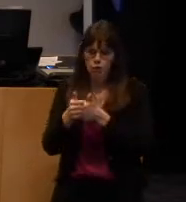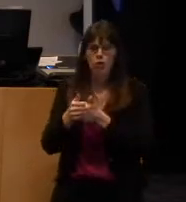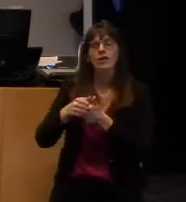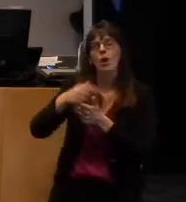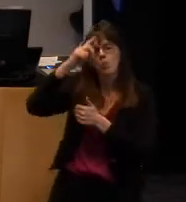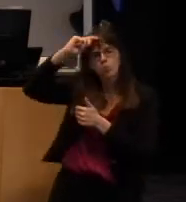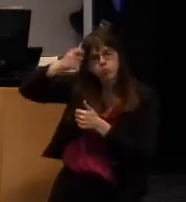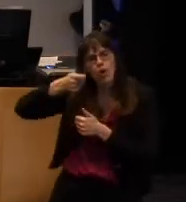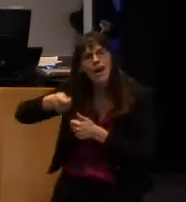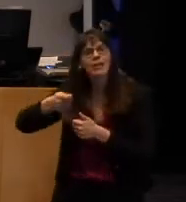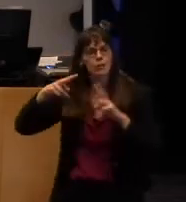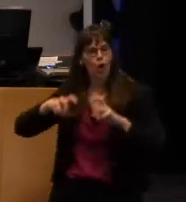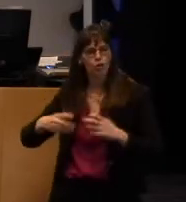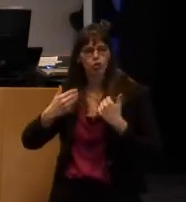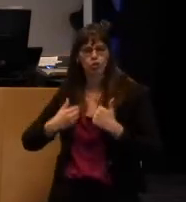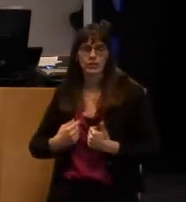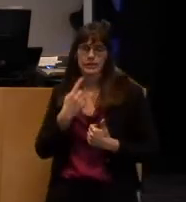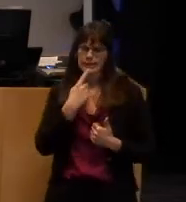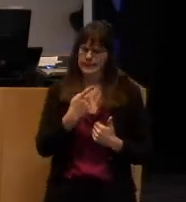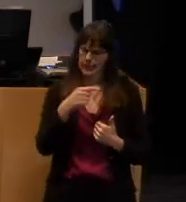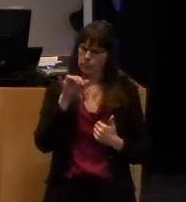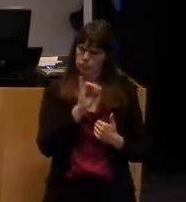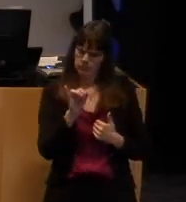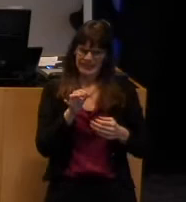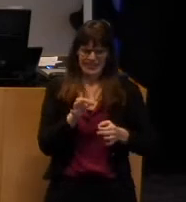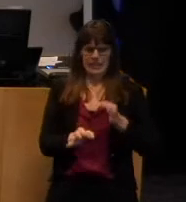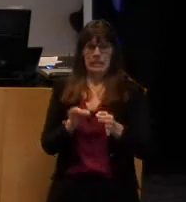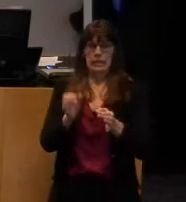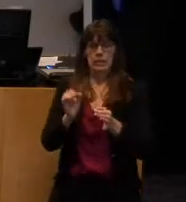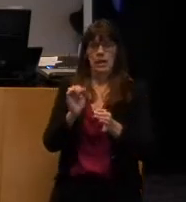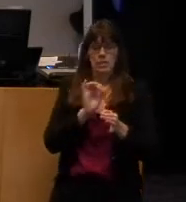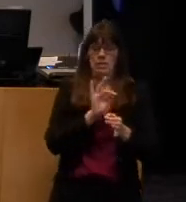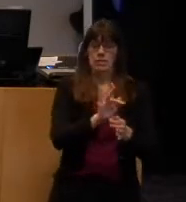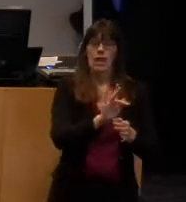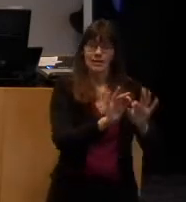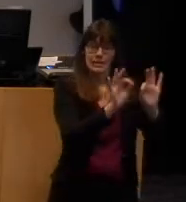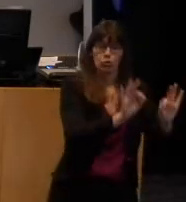who says that strategies can be oriented towards the product or the process of interpreting